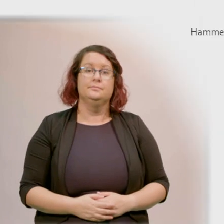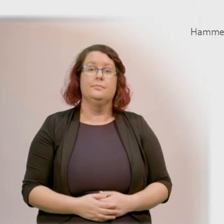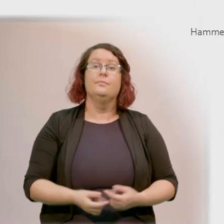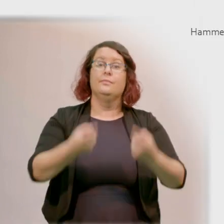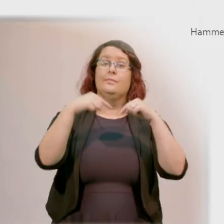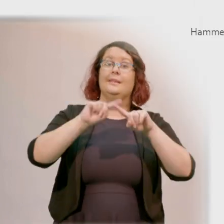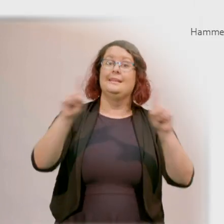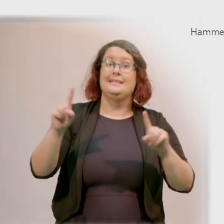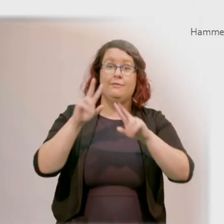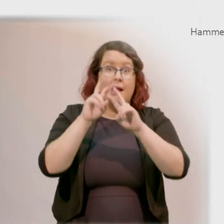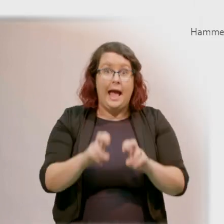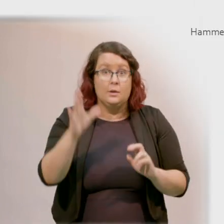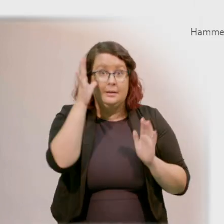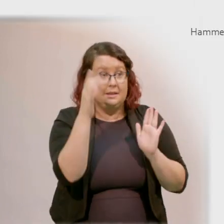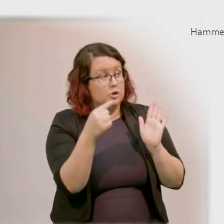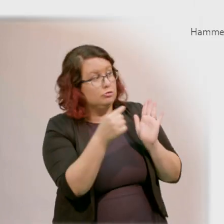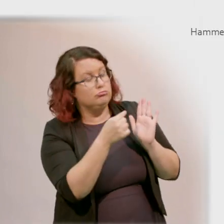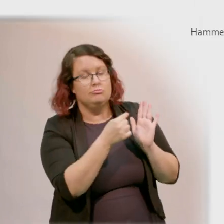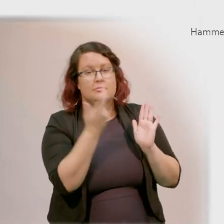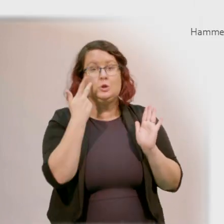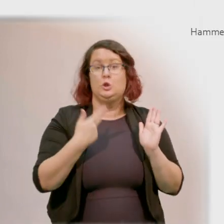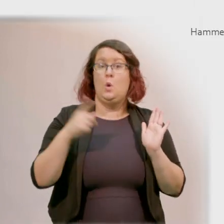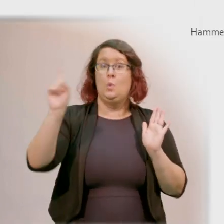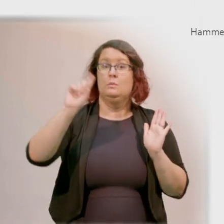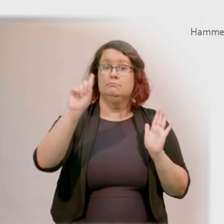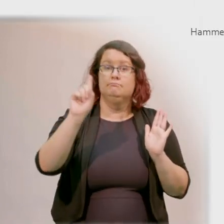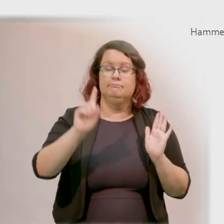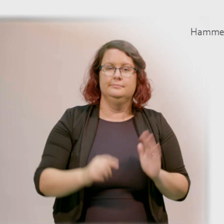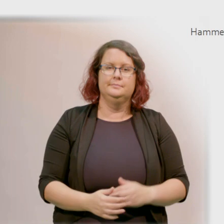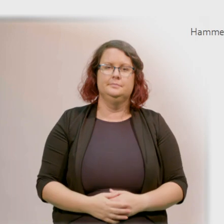What about this analytical image? What does it show us?